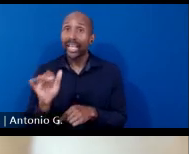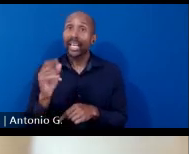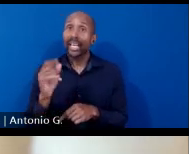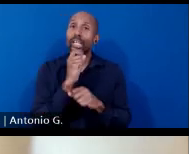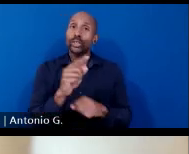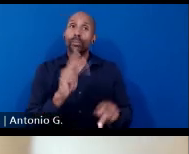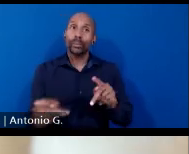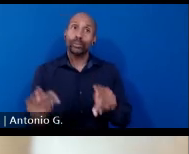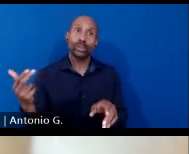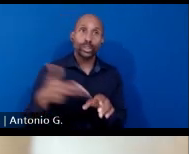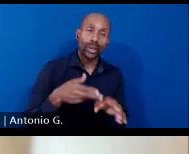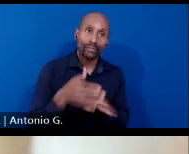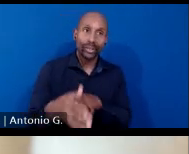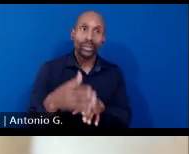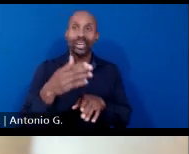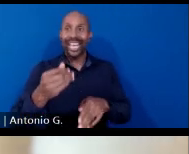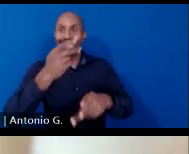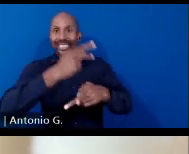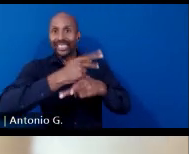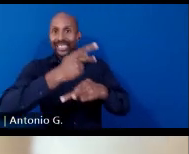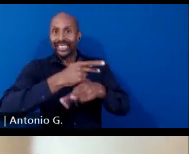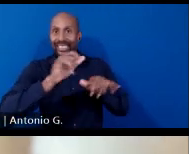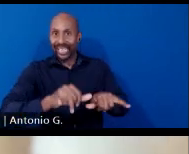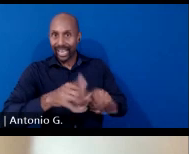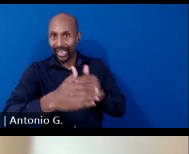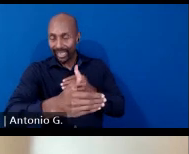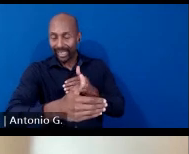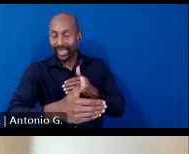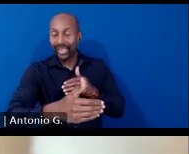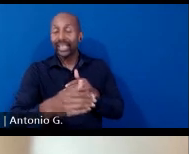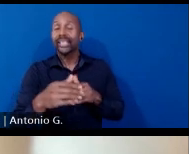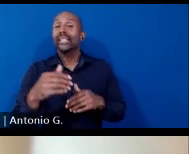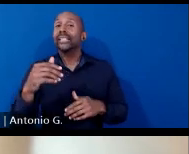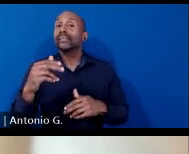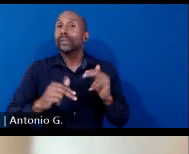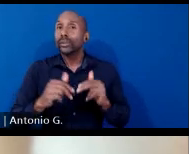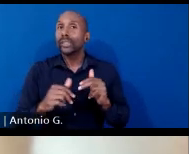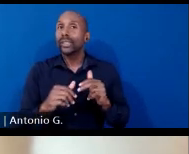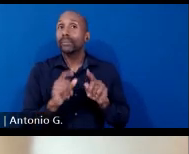attaching mentorship opportunities, but just having those in place is not always enough.